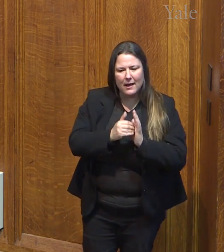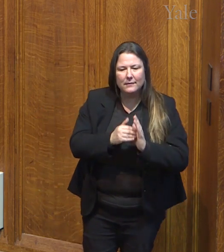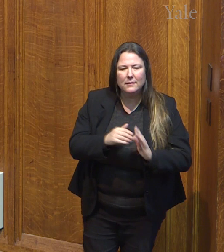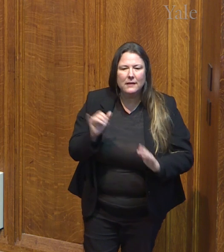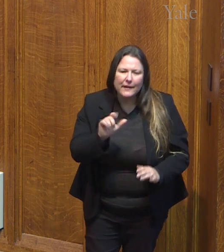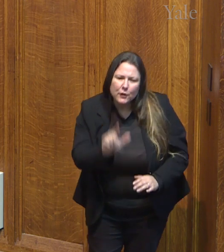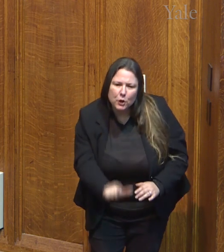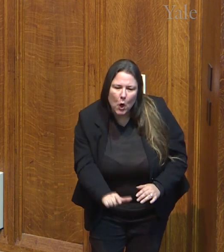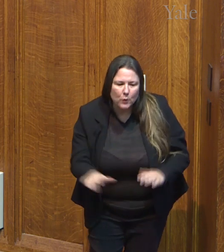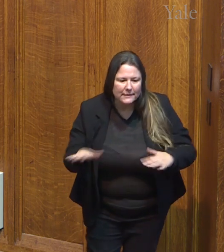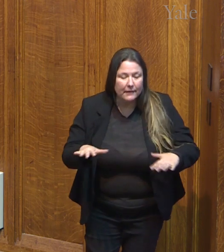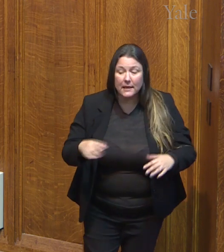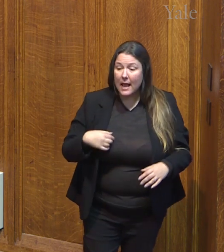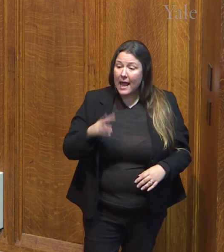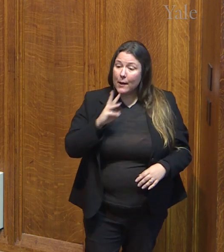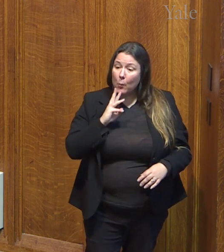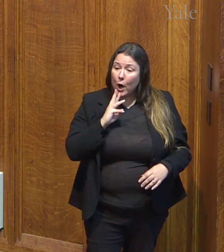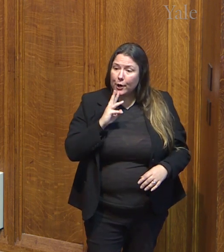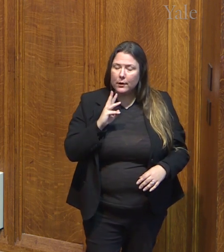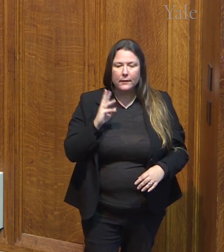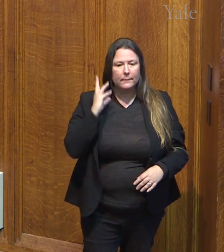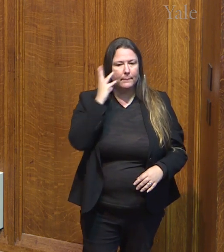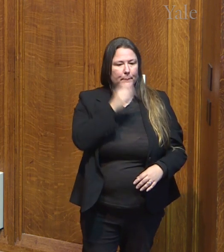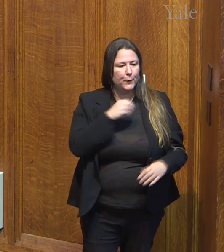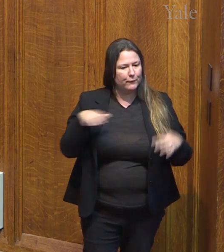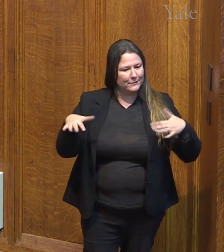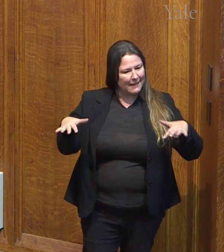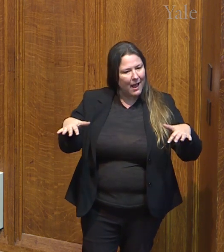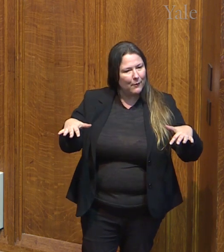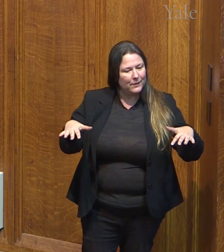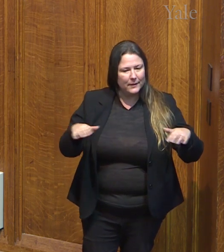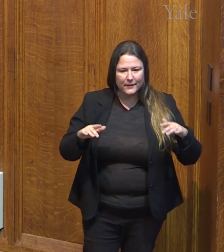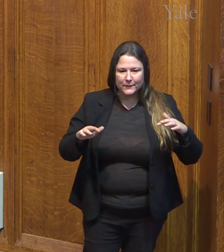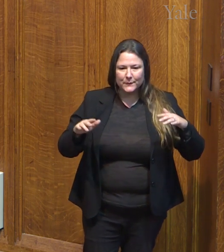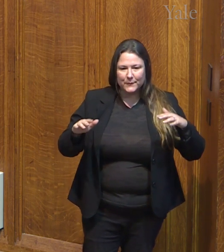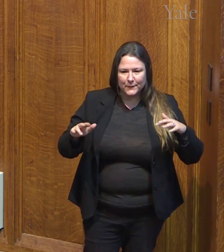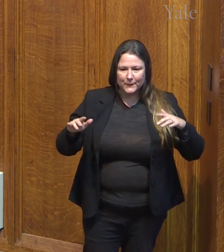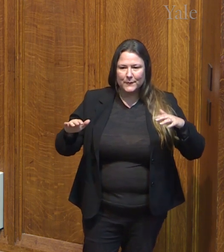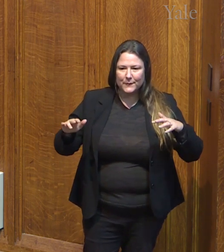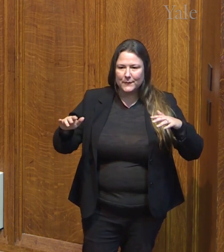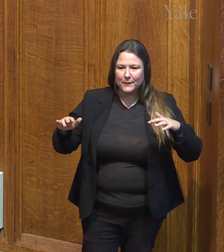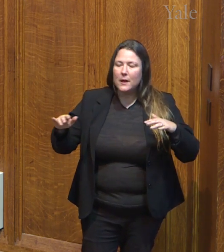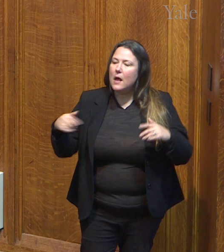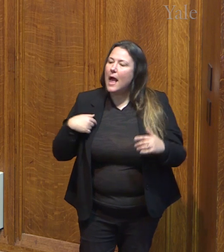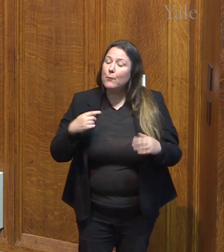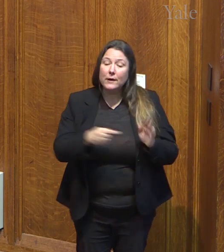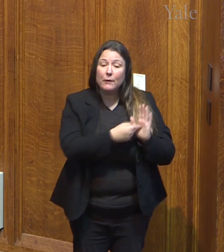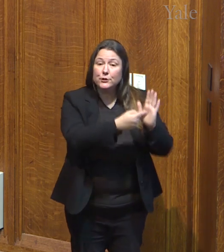As to water, water is a beautiful sound. When I was presenting the book at a gathering in London,